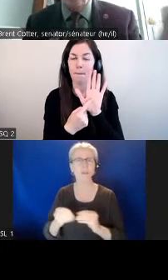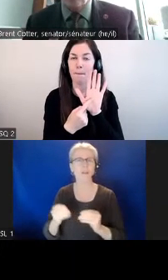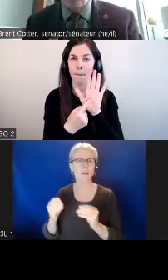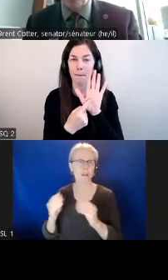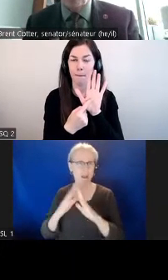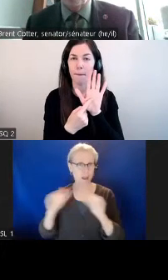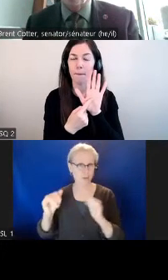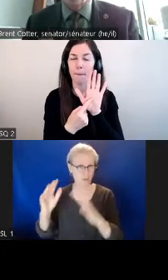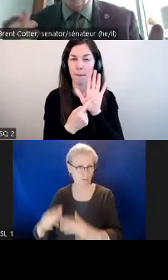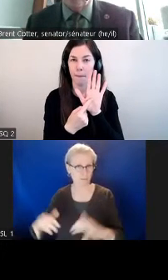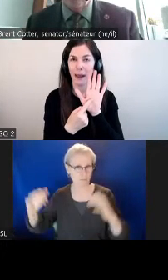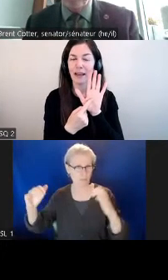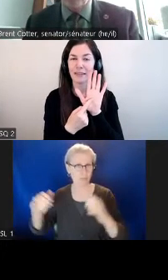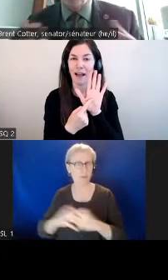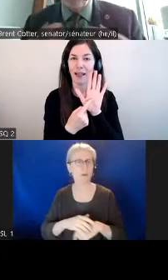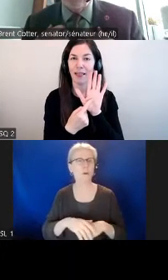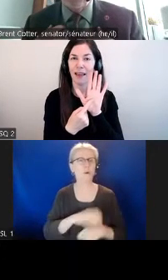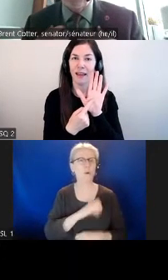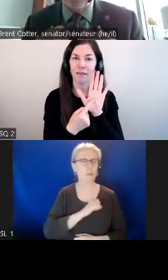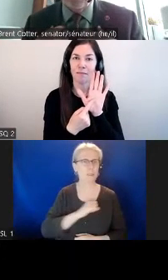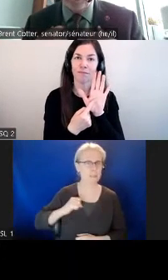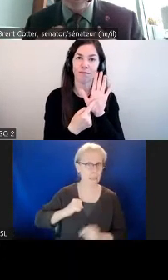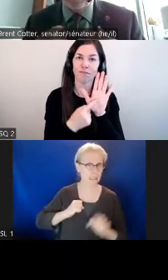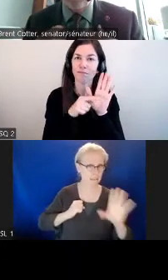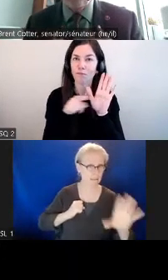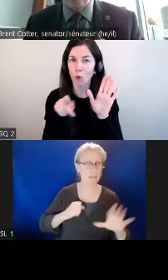THE HOUSE OF COMMONS OR THE SENATE. I SIT IN THE SENATE.